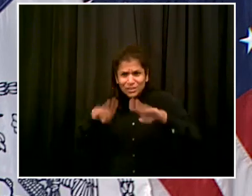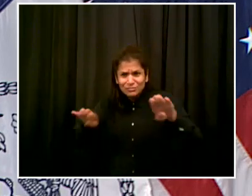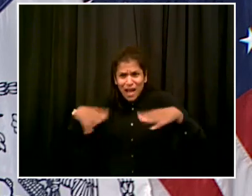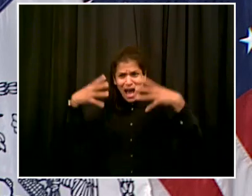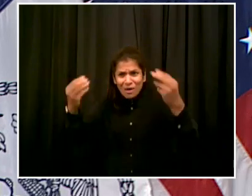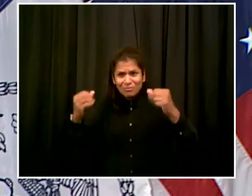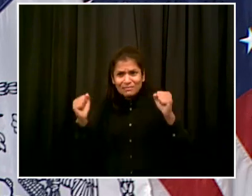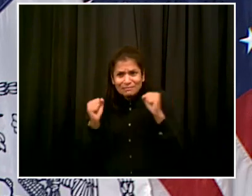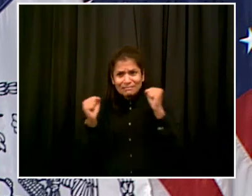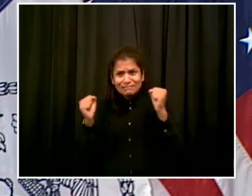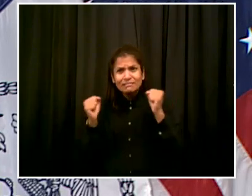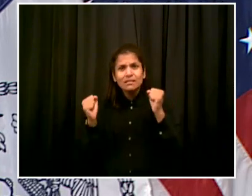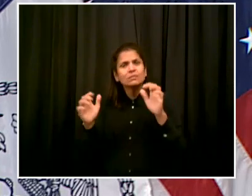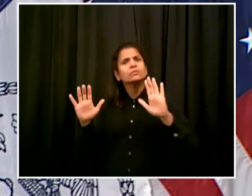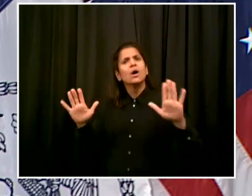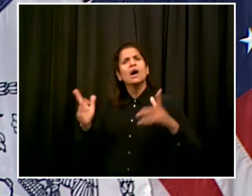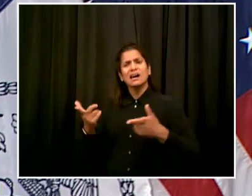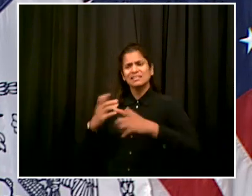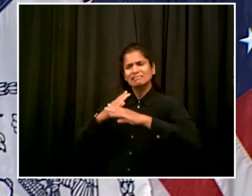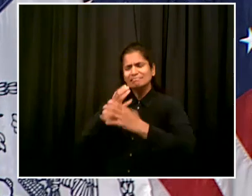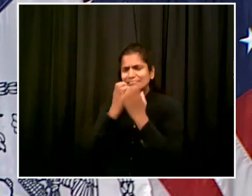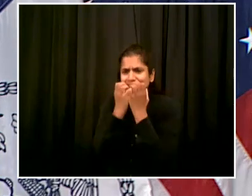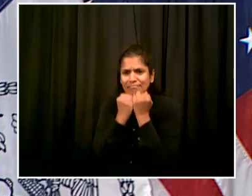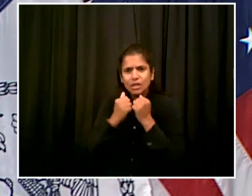ROOFS. BUT A LOT OF THEM ARE NOT